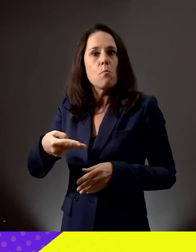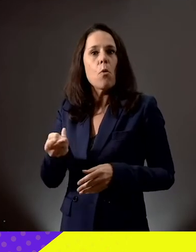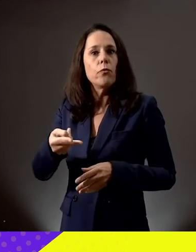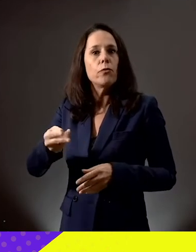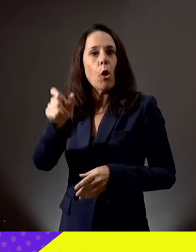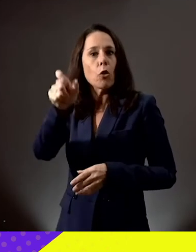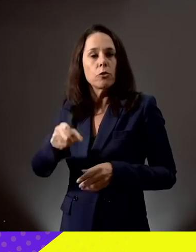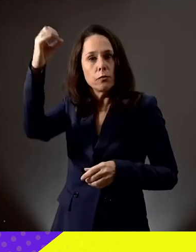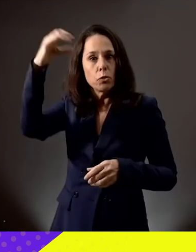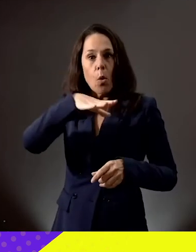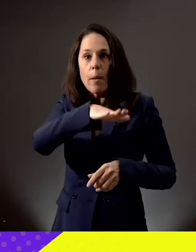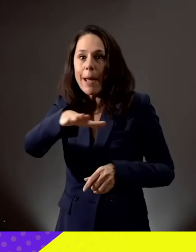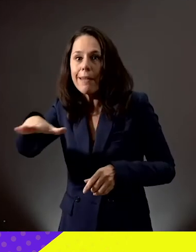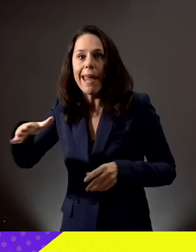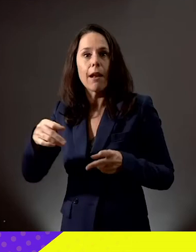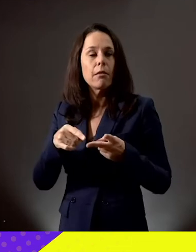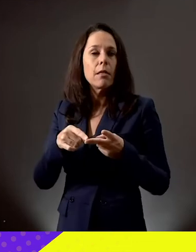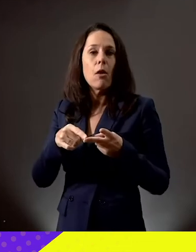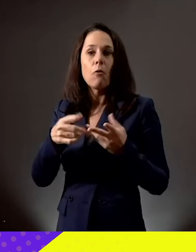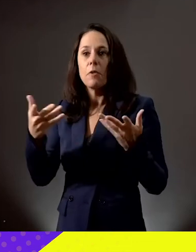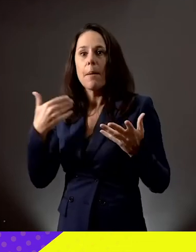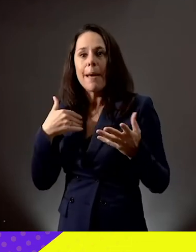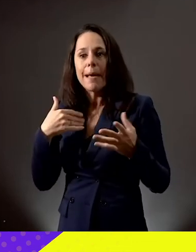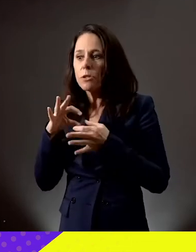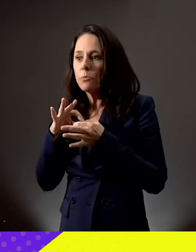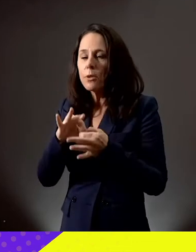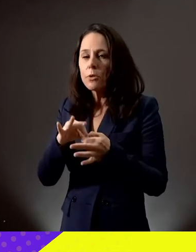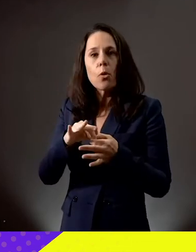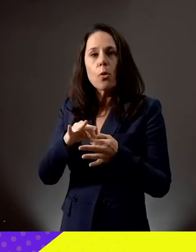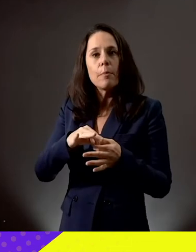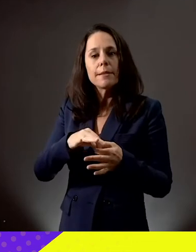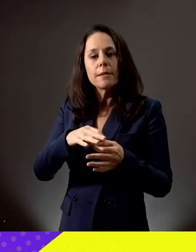or mechanics involved with repairing EV charging stations.